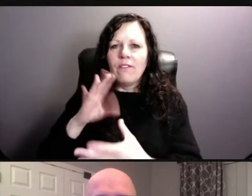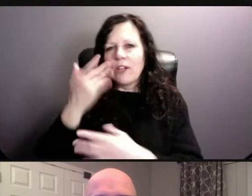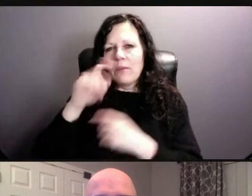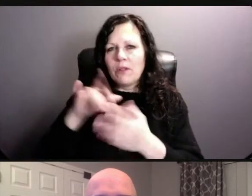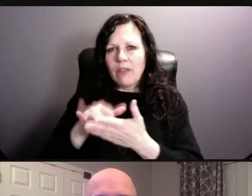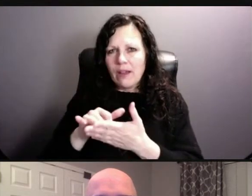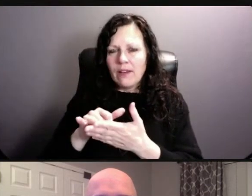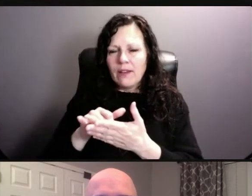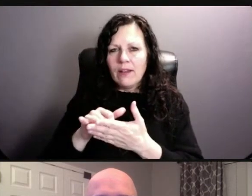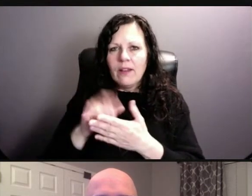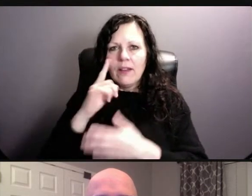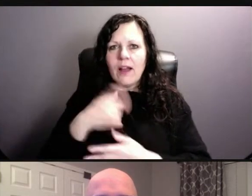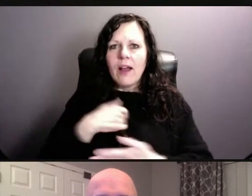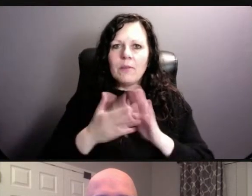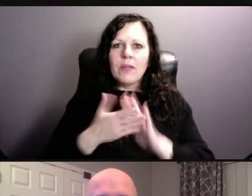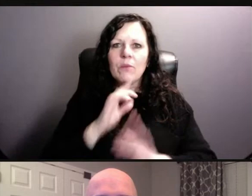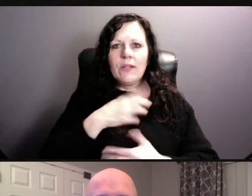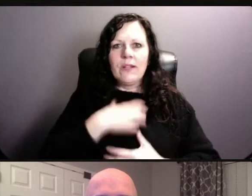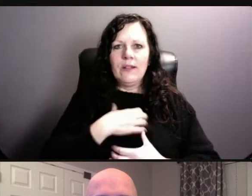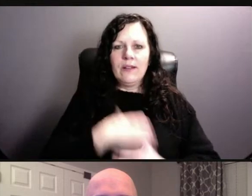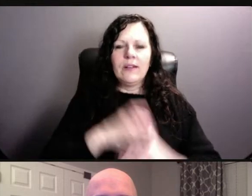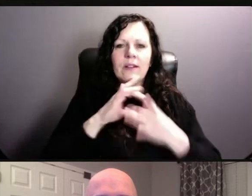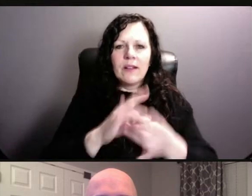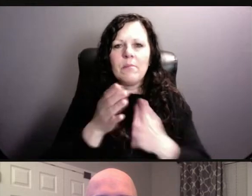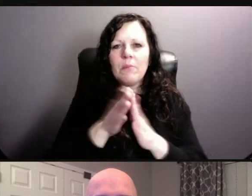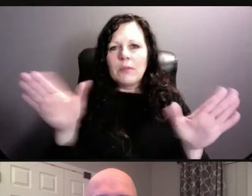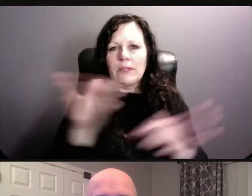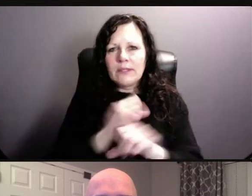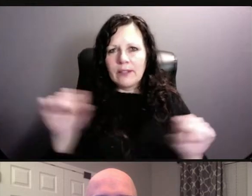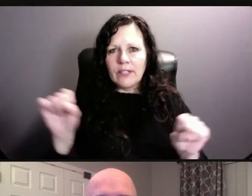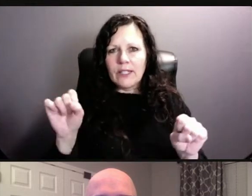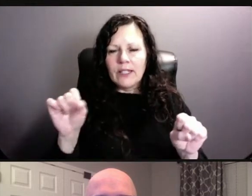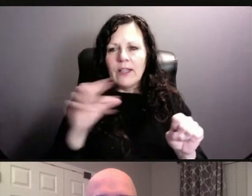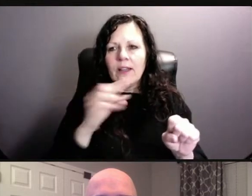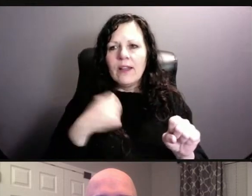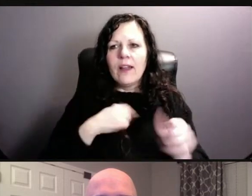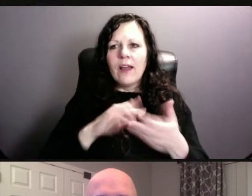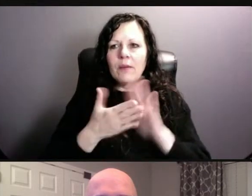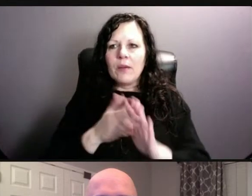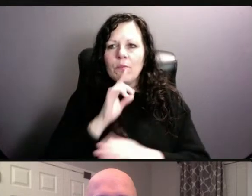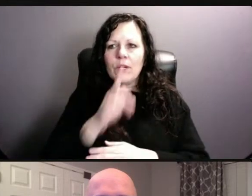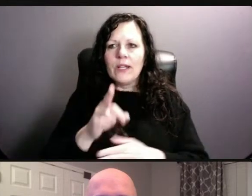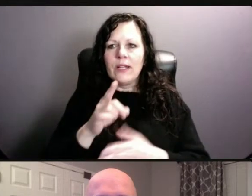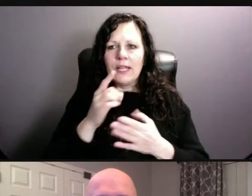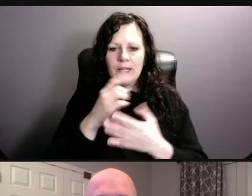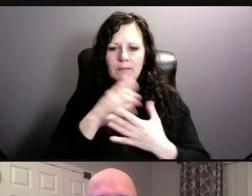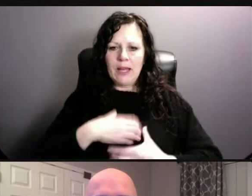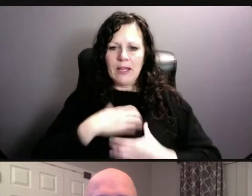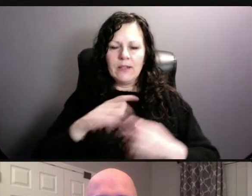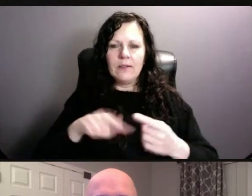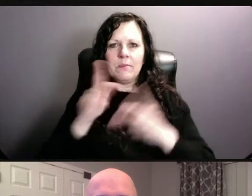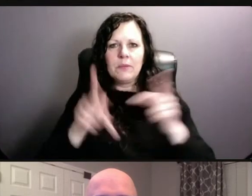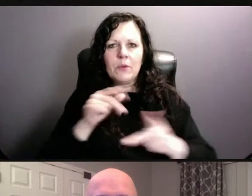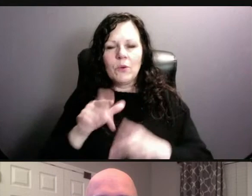I DON'T HAVE A FORMAT IN MIND. I JUST DON'T WANT TO FORGET ABOUT THIS PIECE BECAUSE I GET